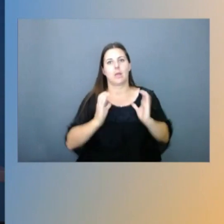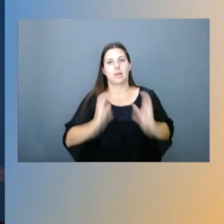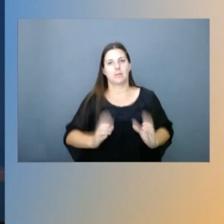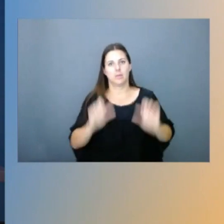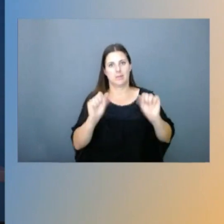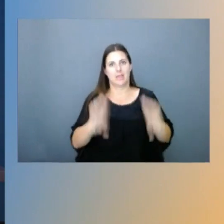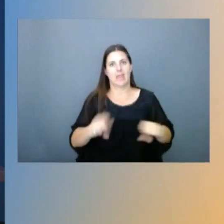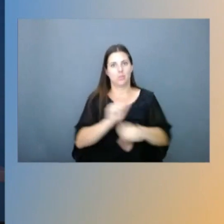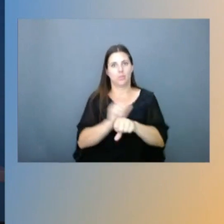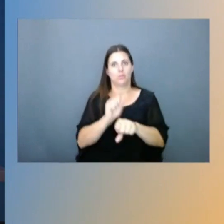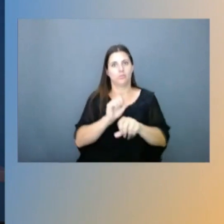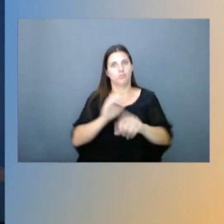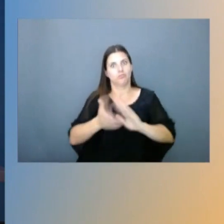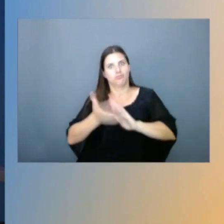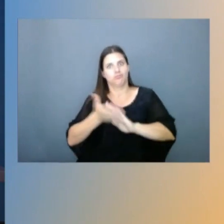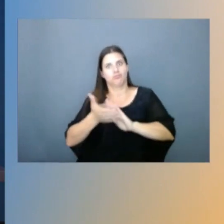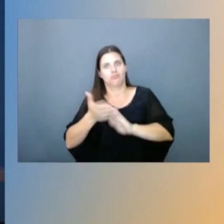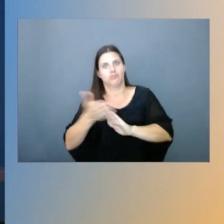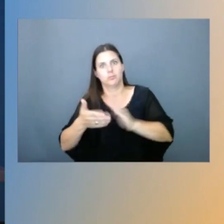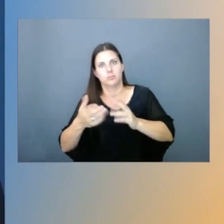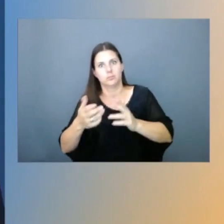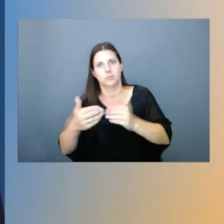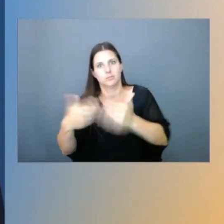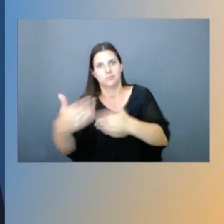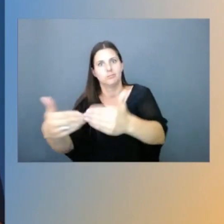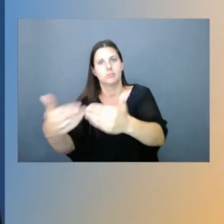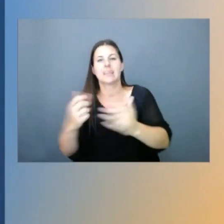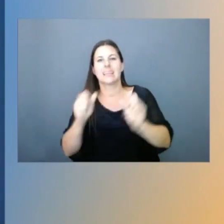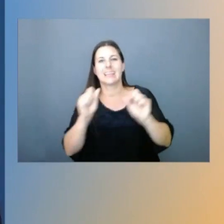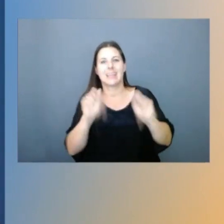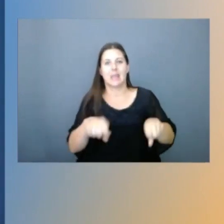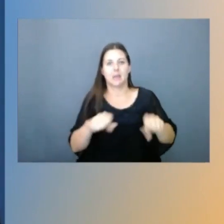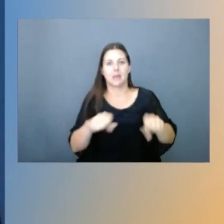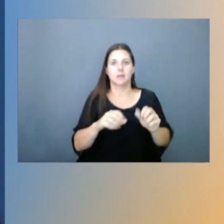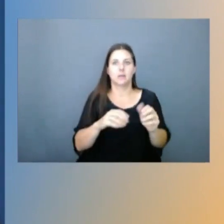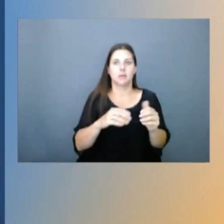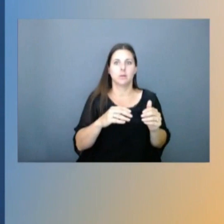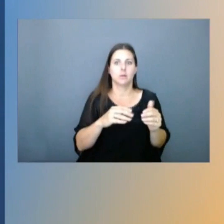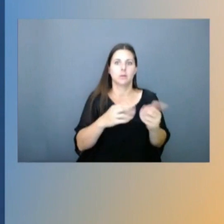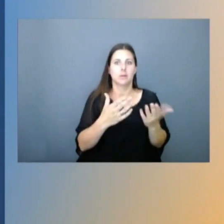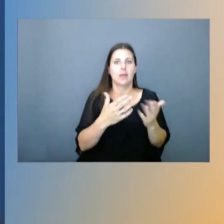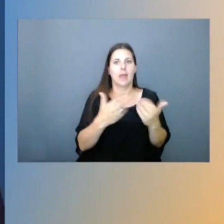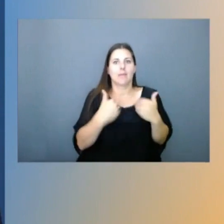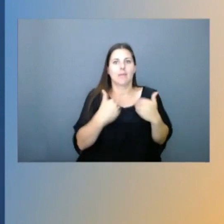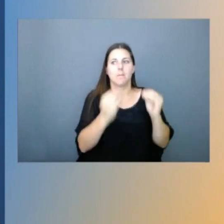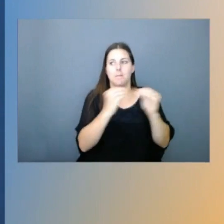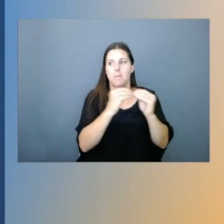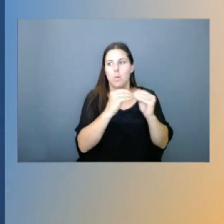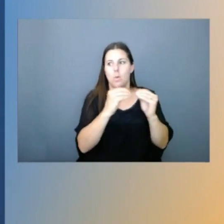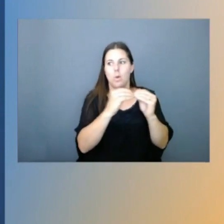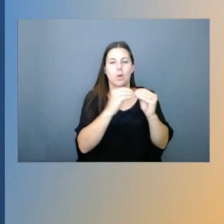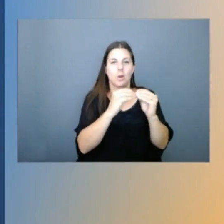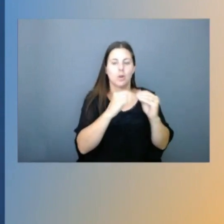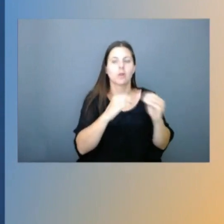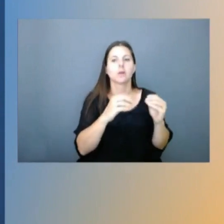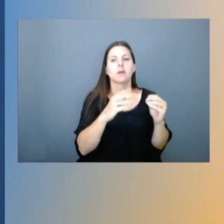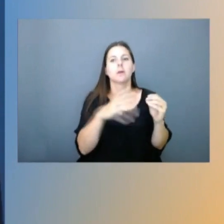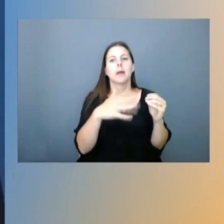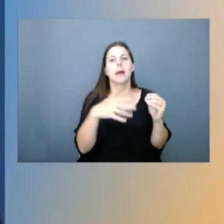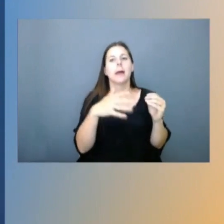They can drive more performance from those smaller cores.